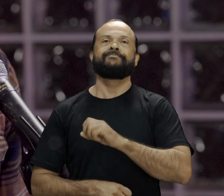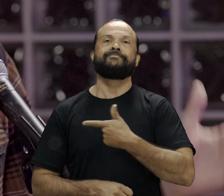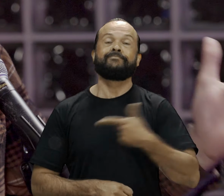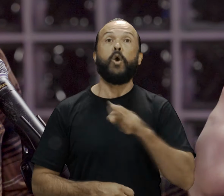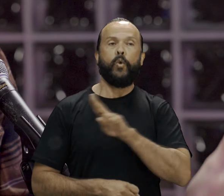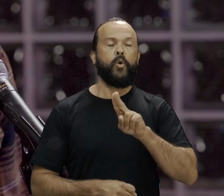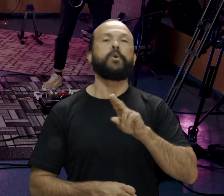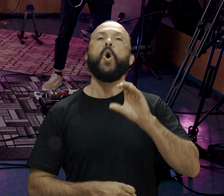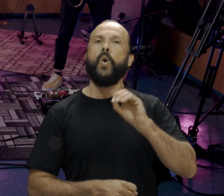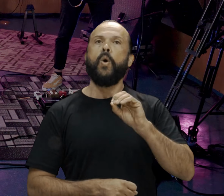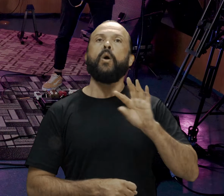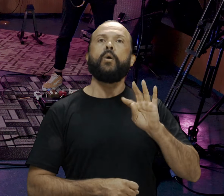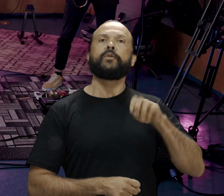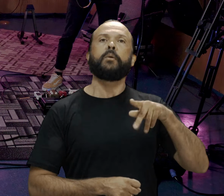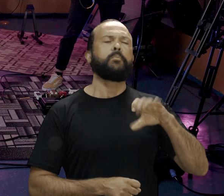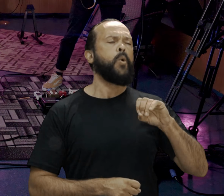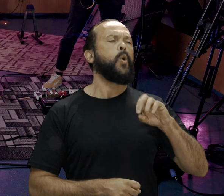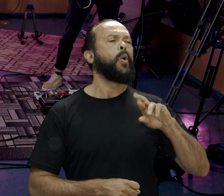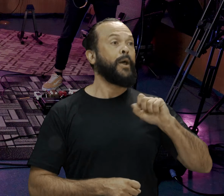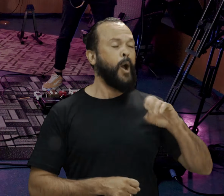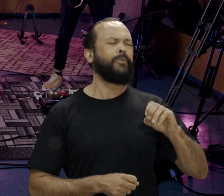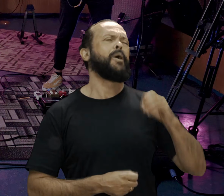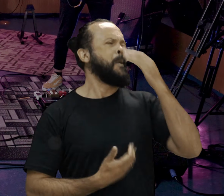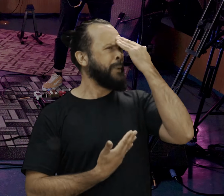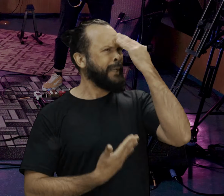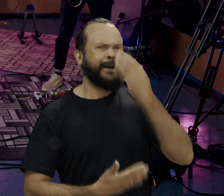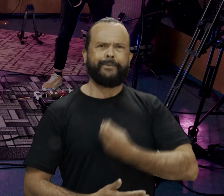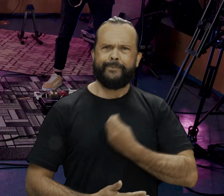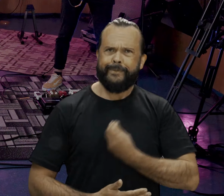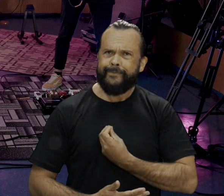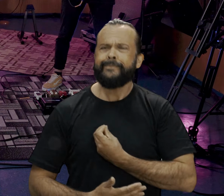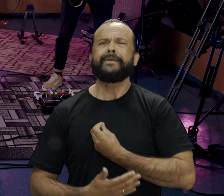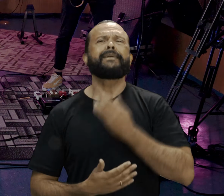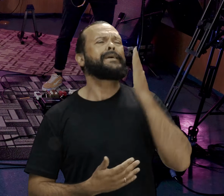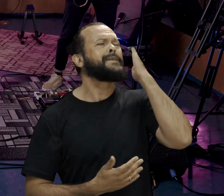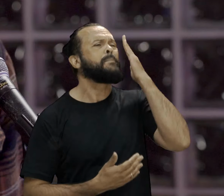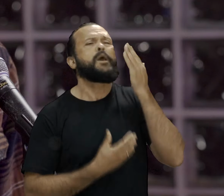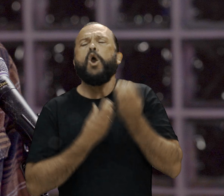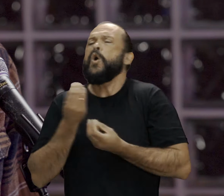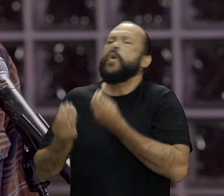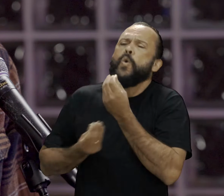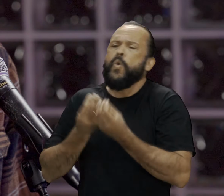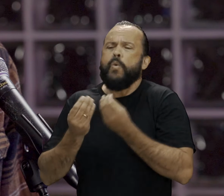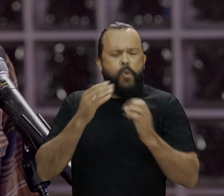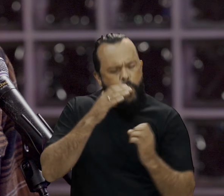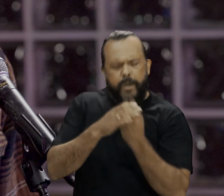Guys, thanks for being there. I wanted to hear from you: How was the process of creating this first work?